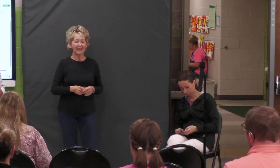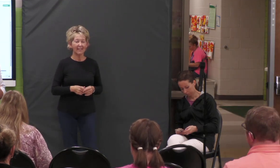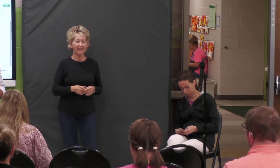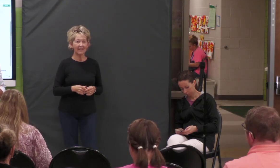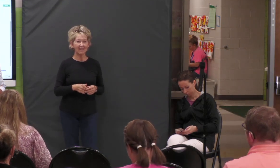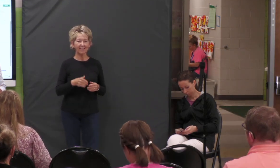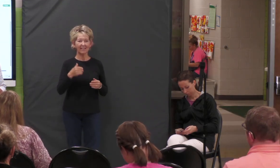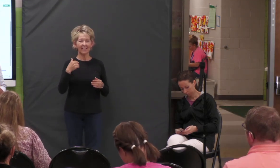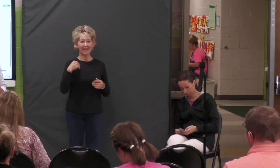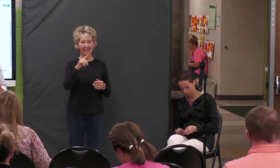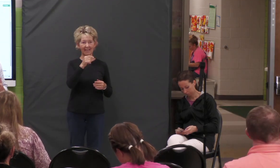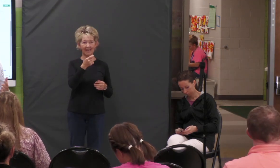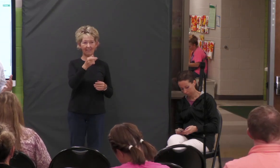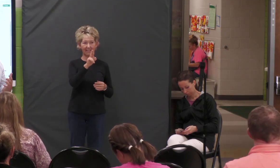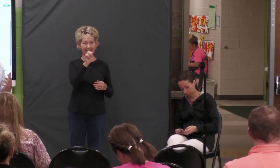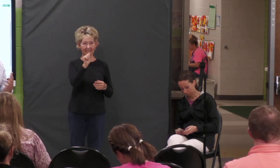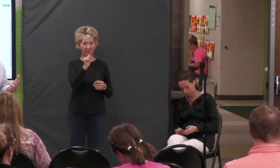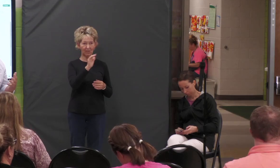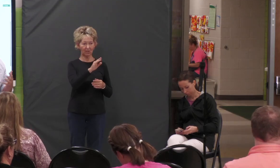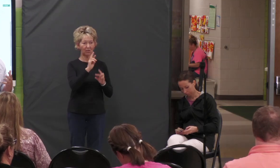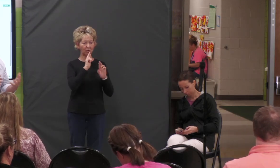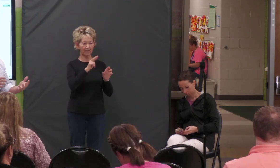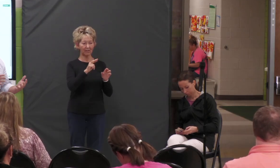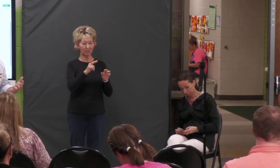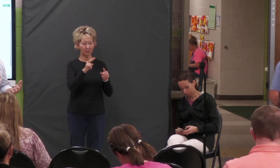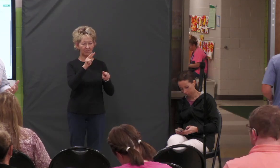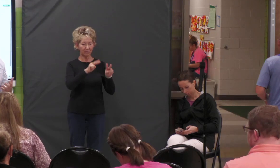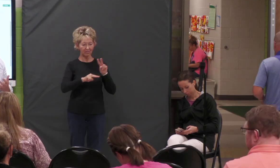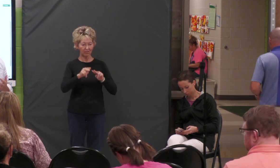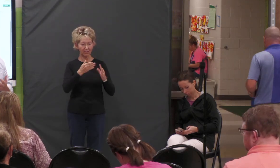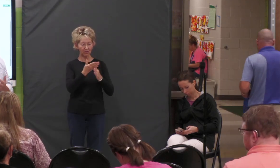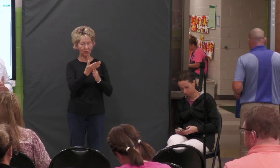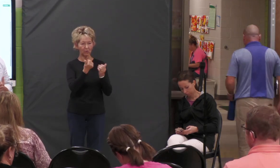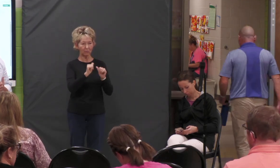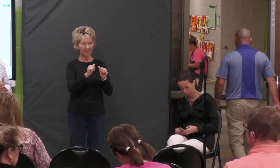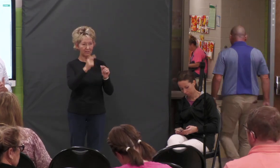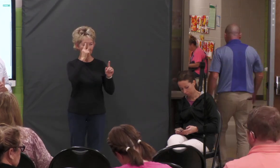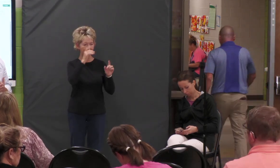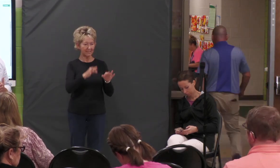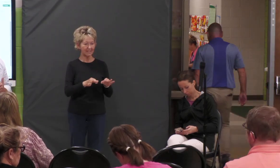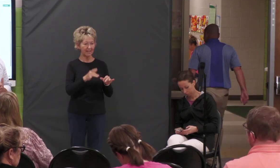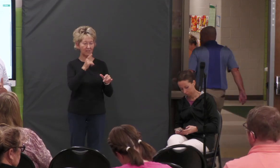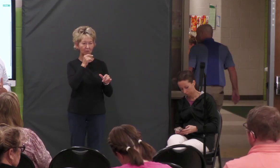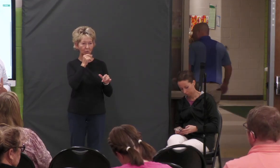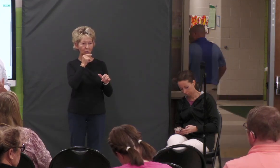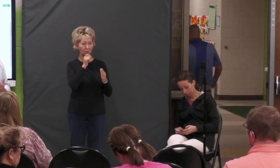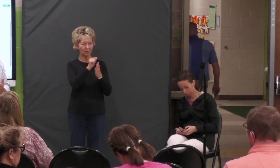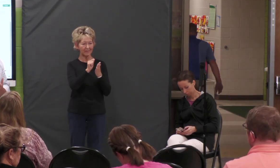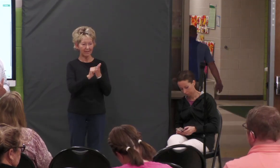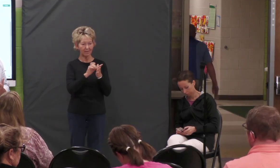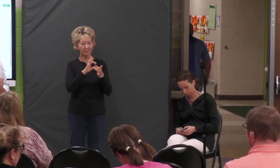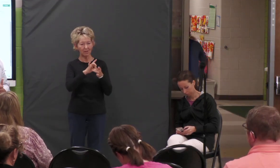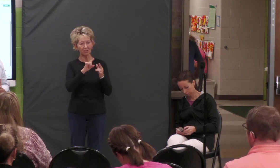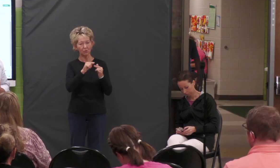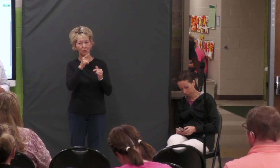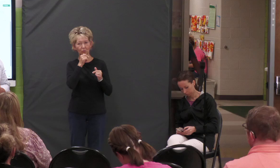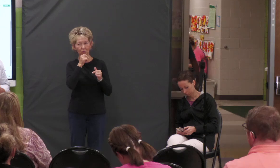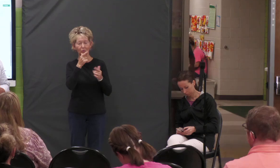going through them trying to assess you know who's account is who and um yeah soon as soon